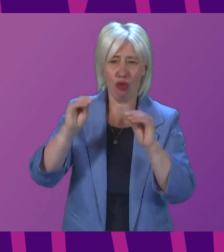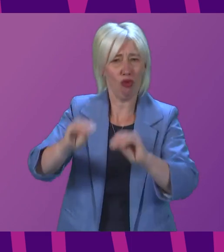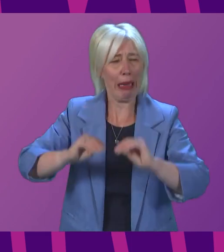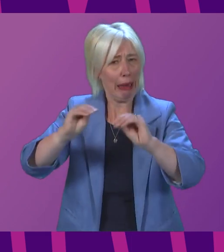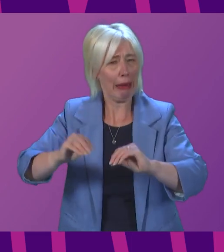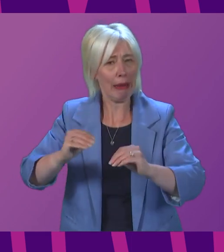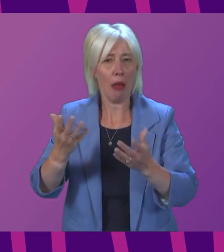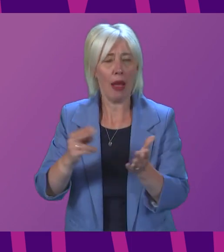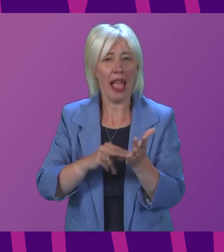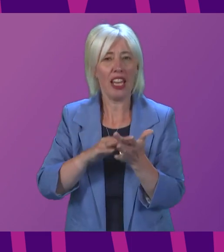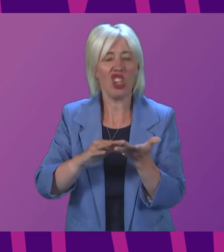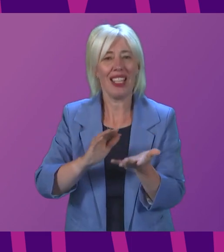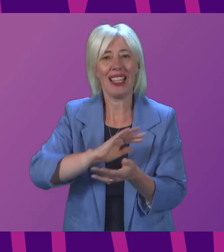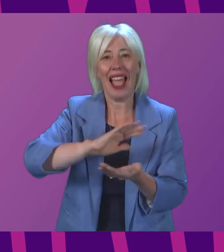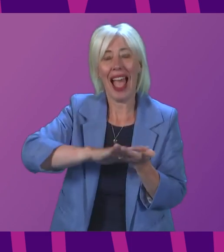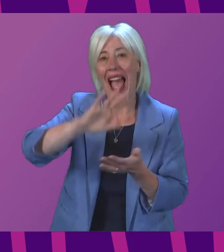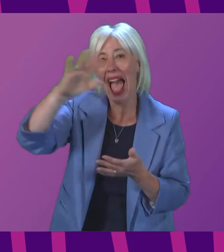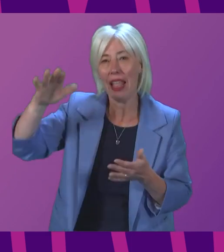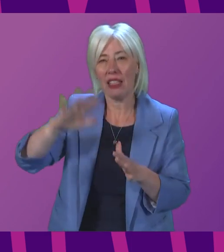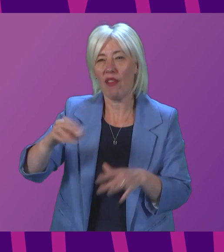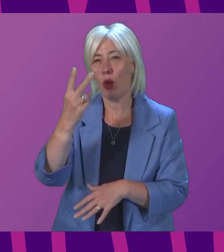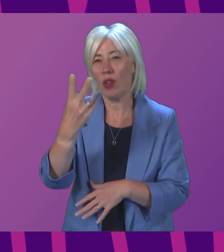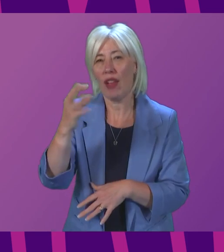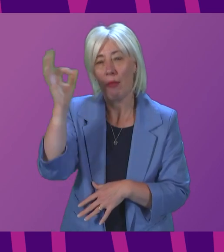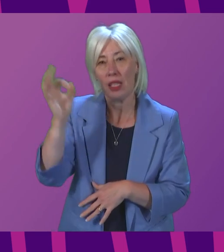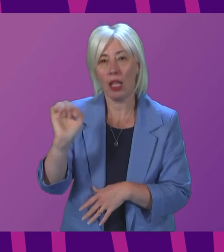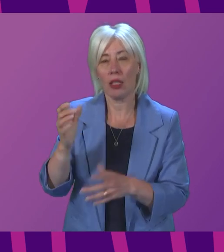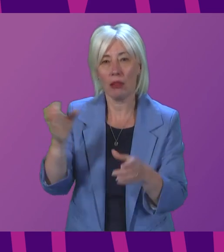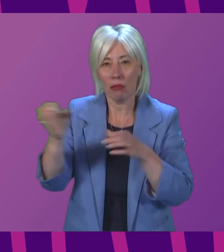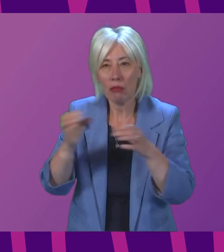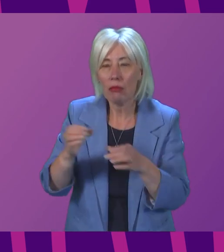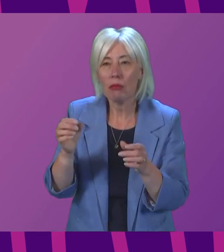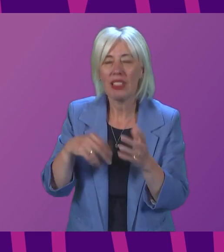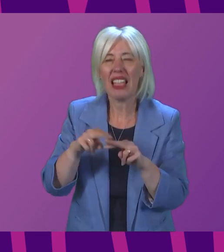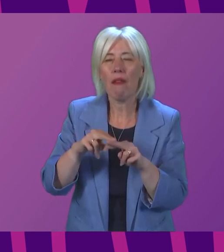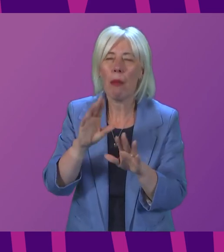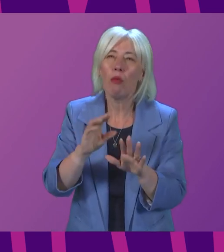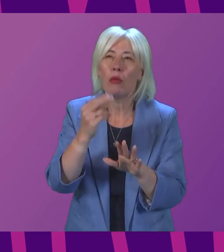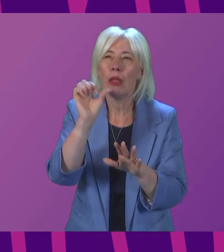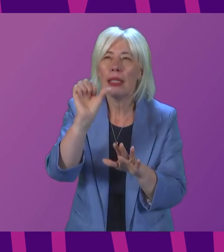So far, NHS Highland has secured about 25 per cent of its team—65 people, 20 of whom